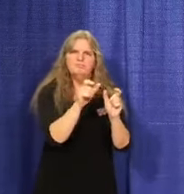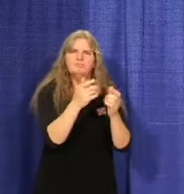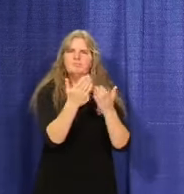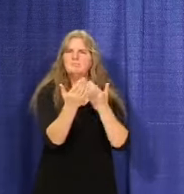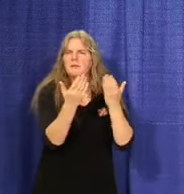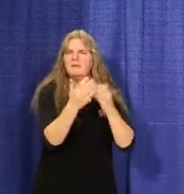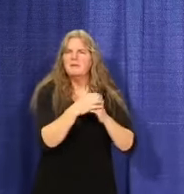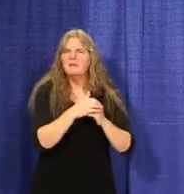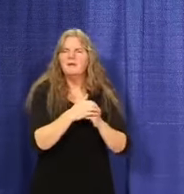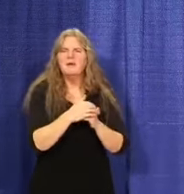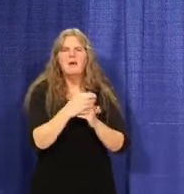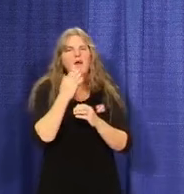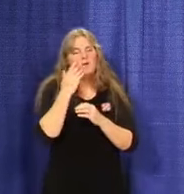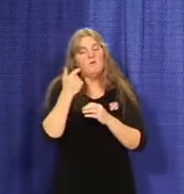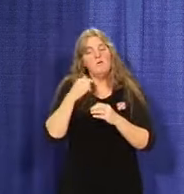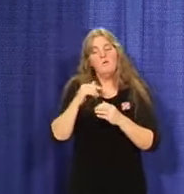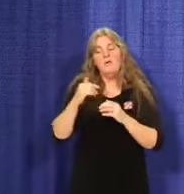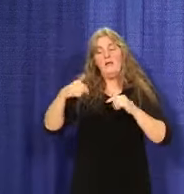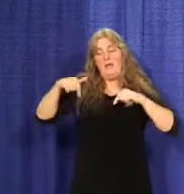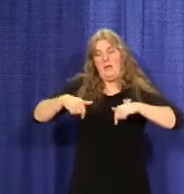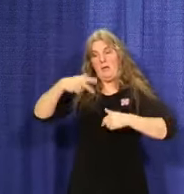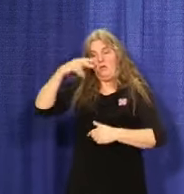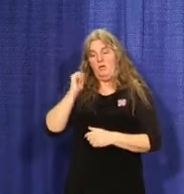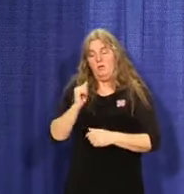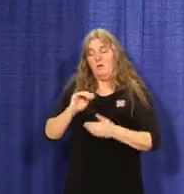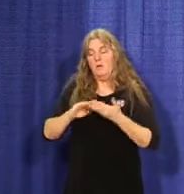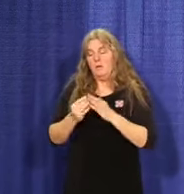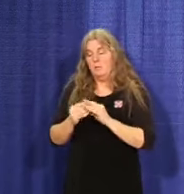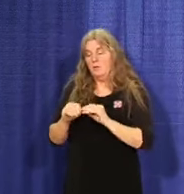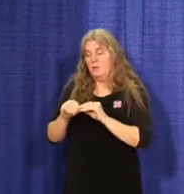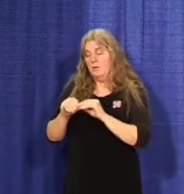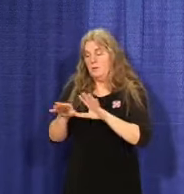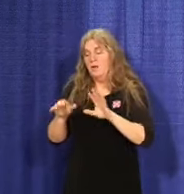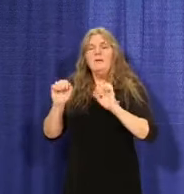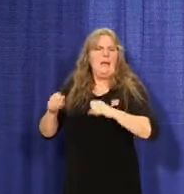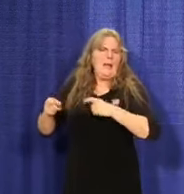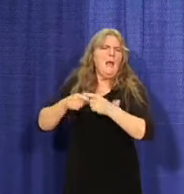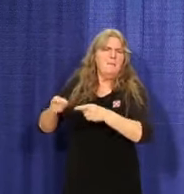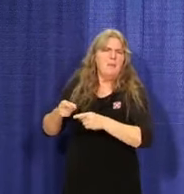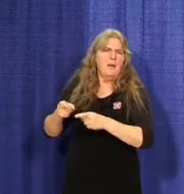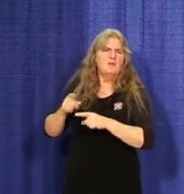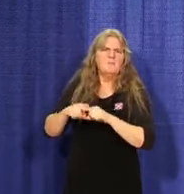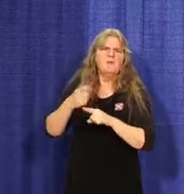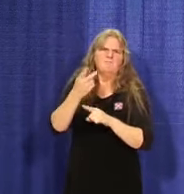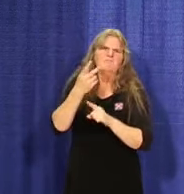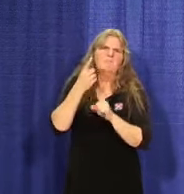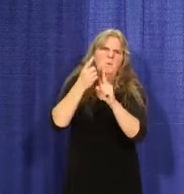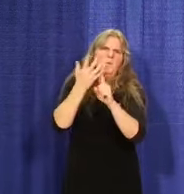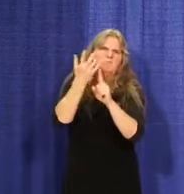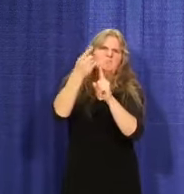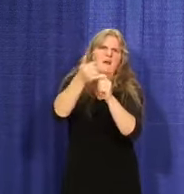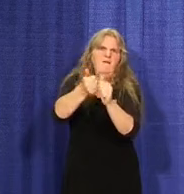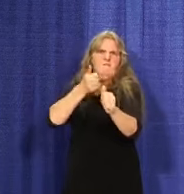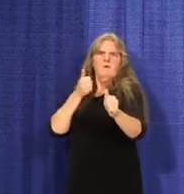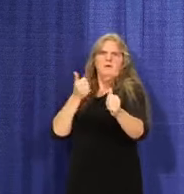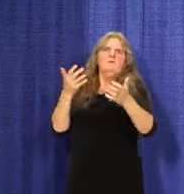community spread, I don't think any of us want to go there if we can avoid it. So keeping in this mode of